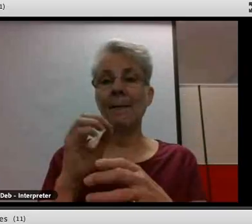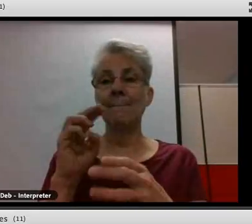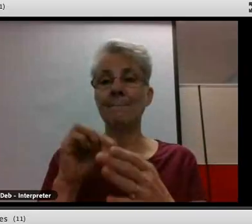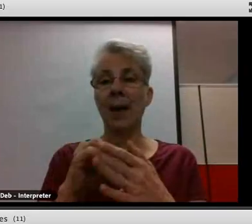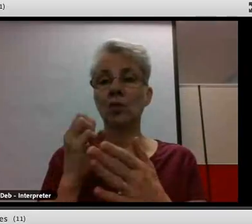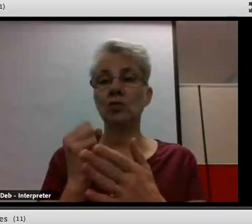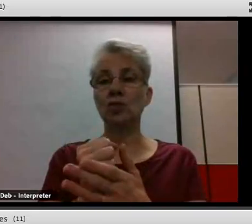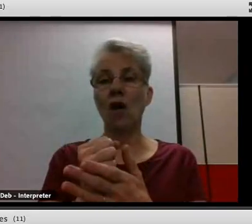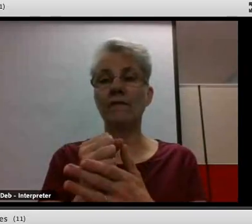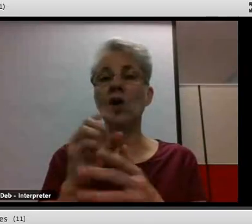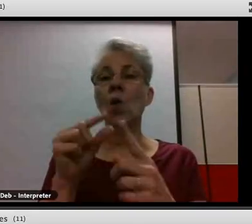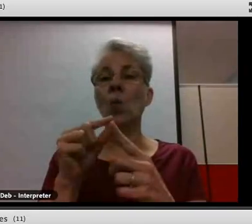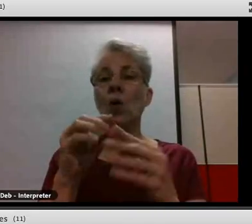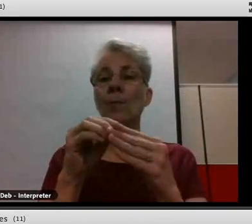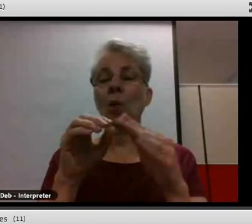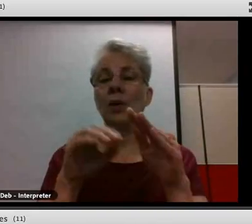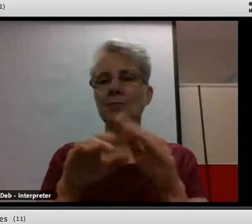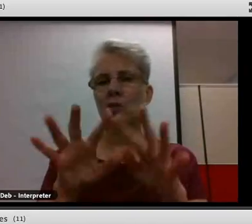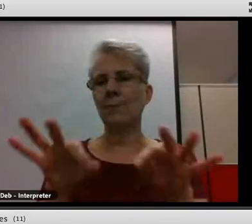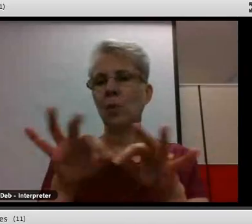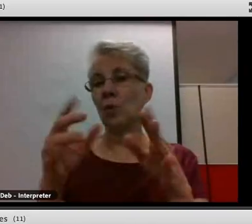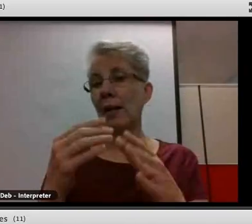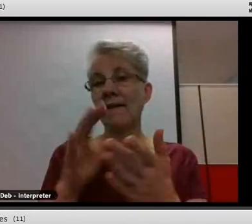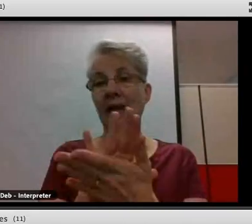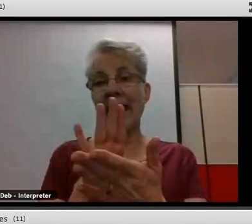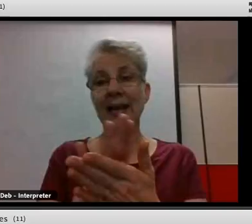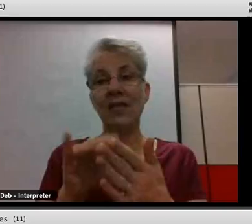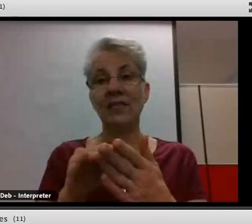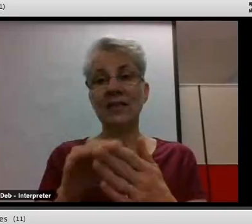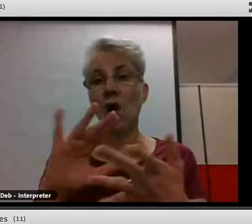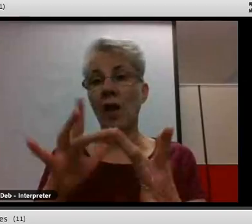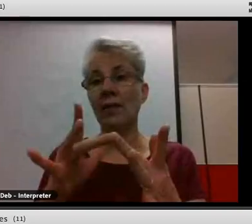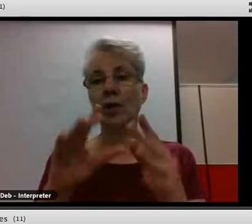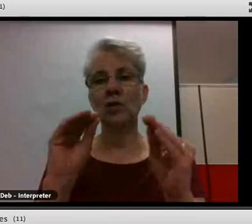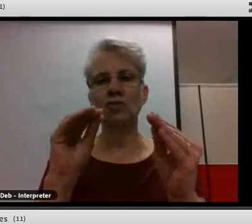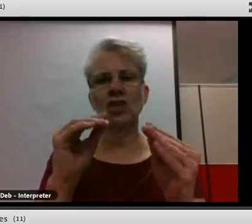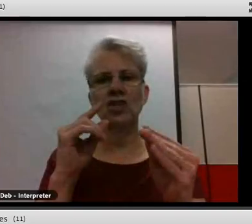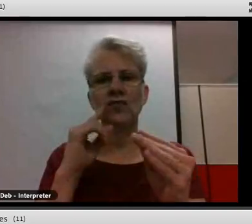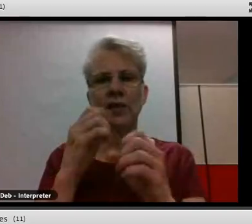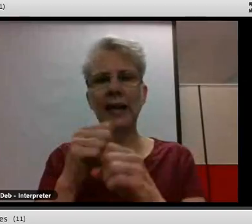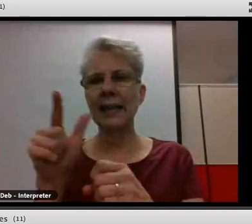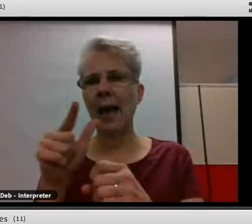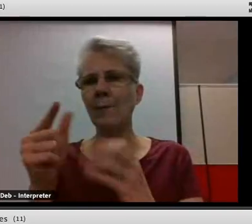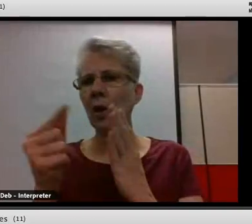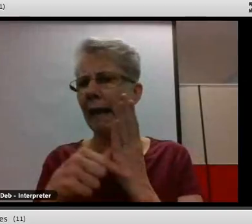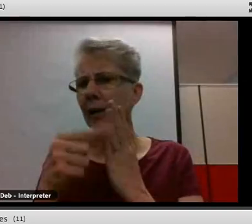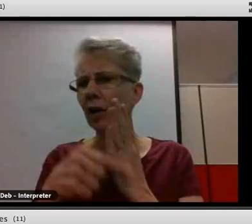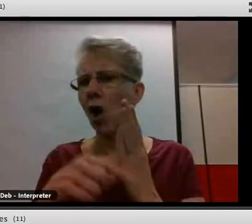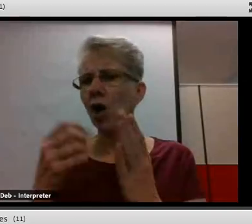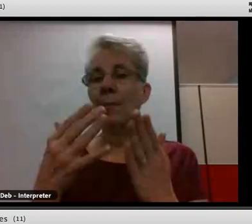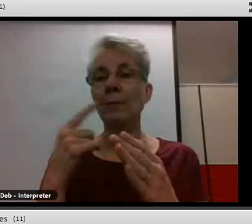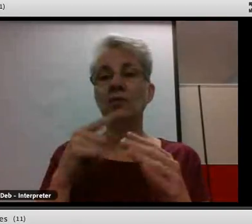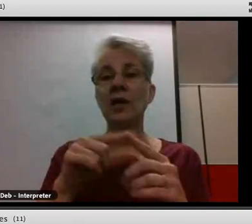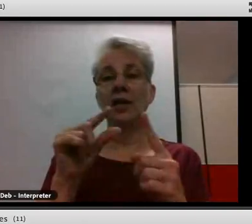that you could actually do things with your site, but, again, let me double check on that and make sure I'm not wrong.